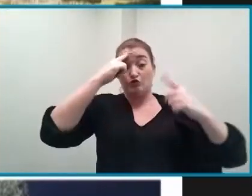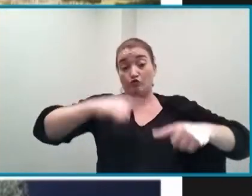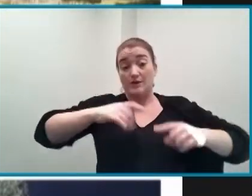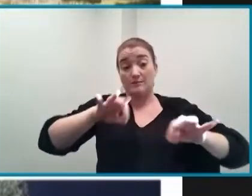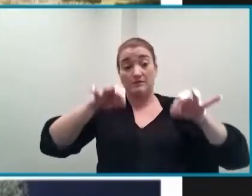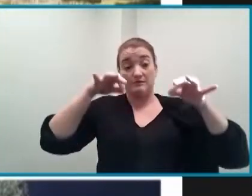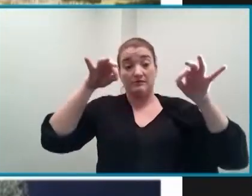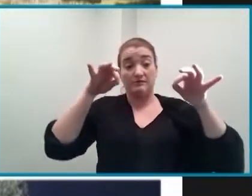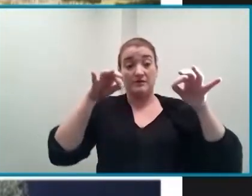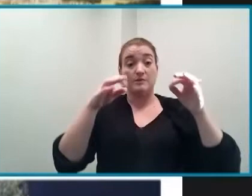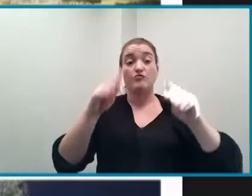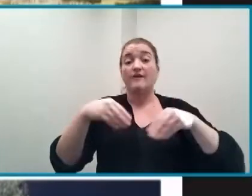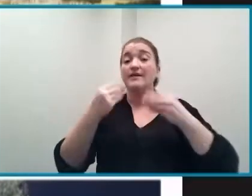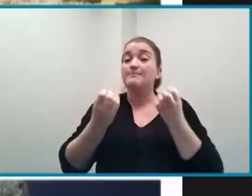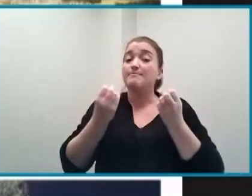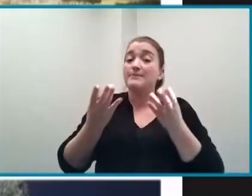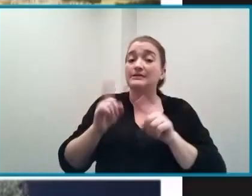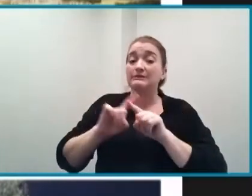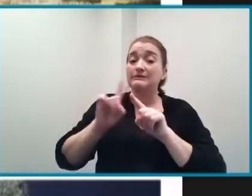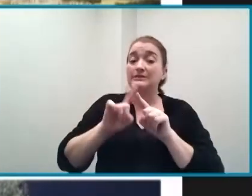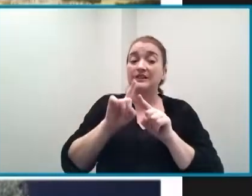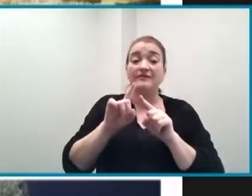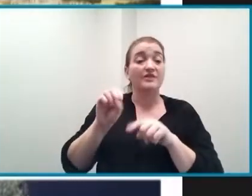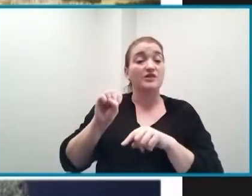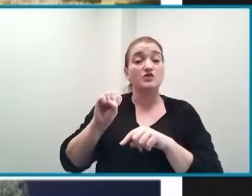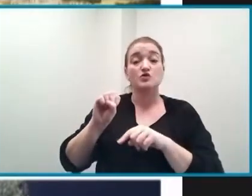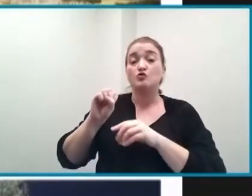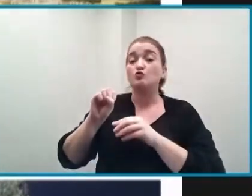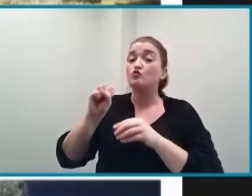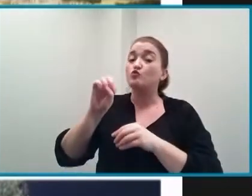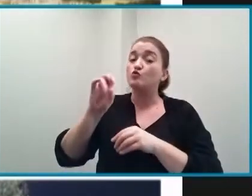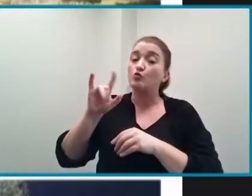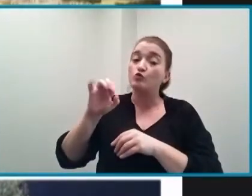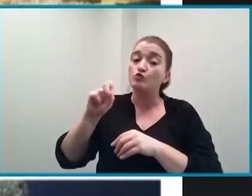and a lot of social network, safety nets for our people, initially.